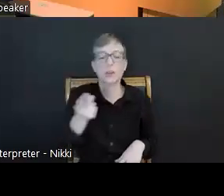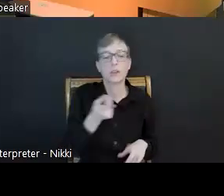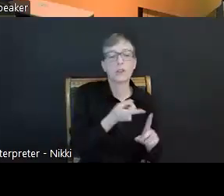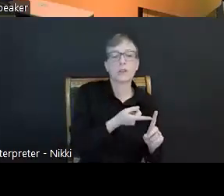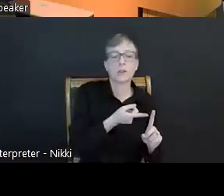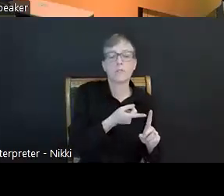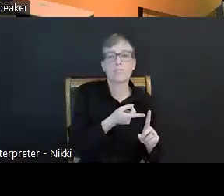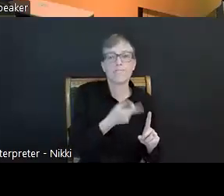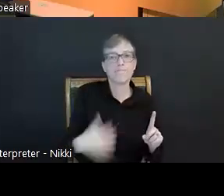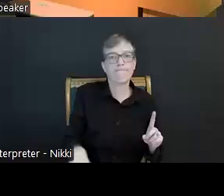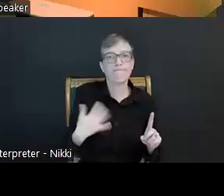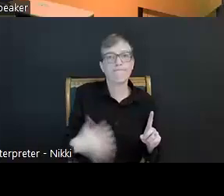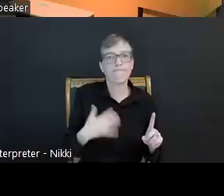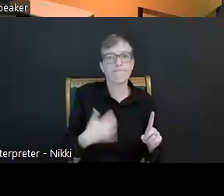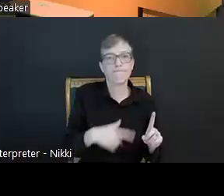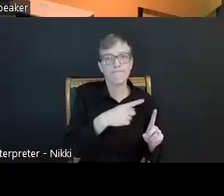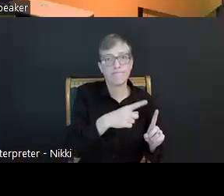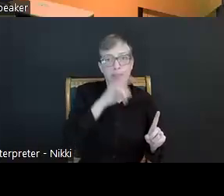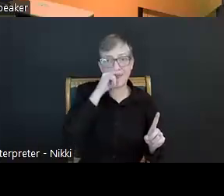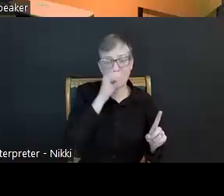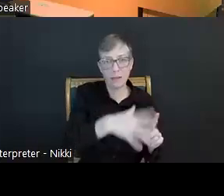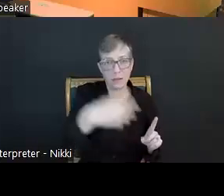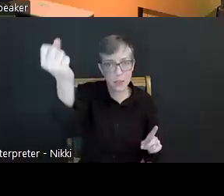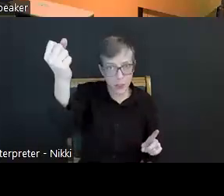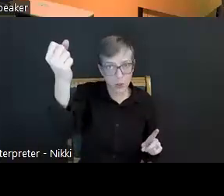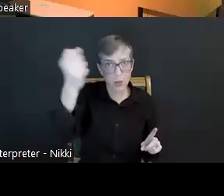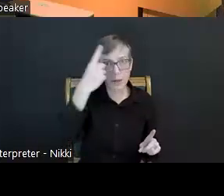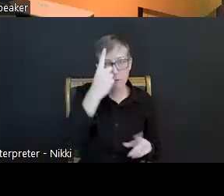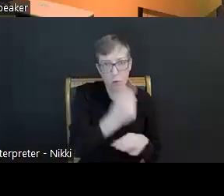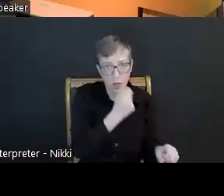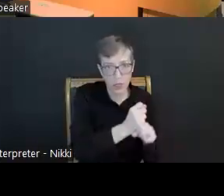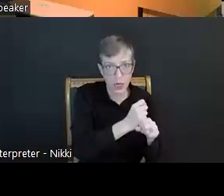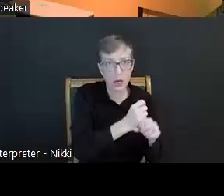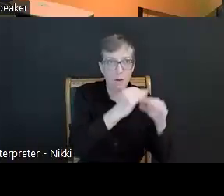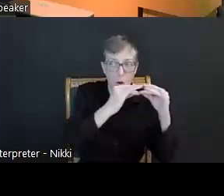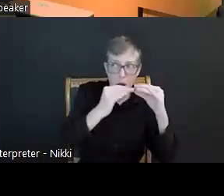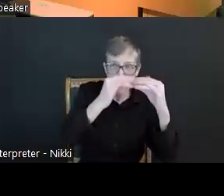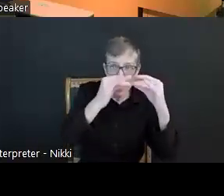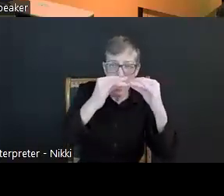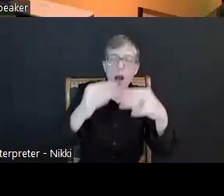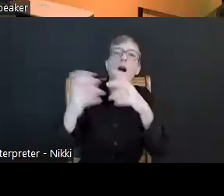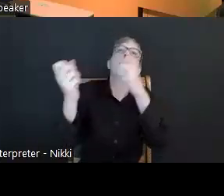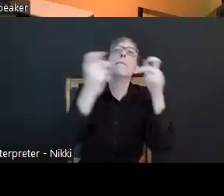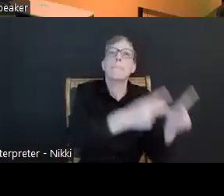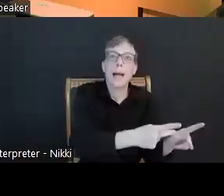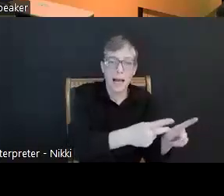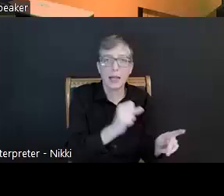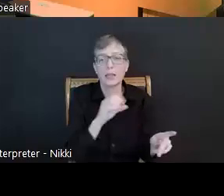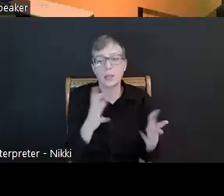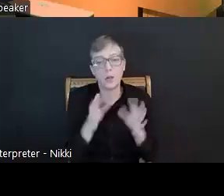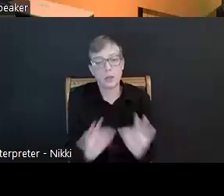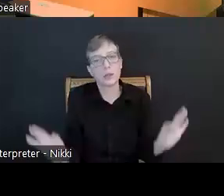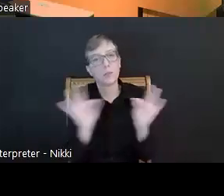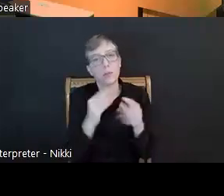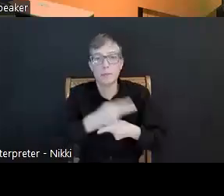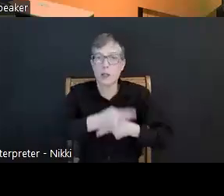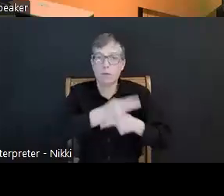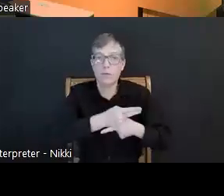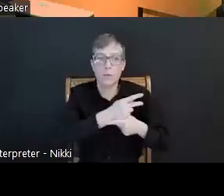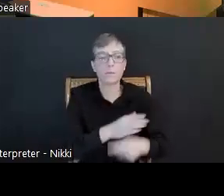notes I think um another piece that's I mean I love working with this population and it's